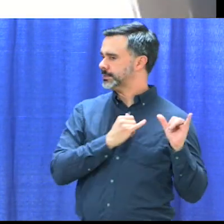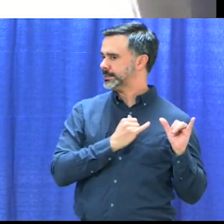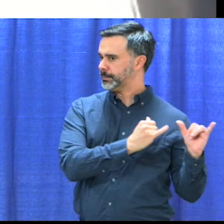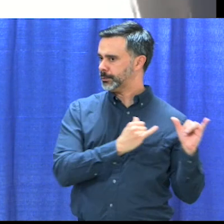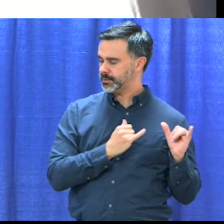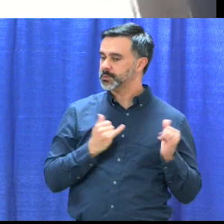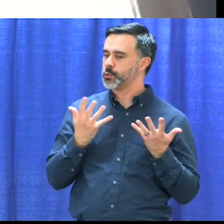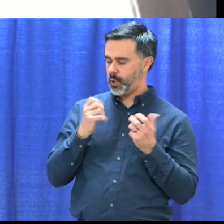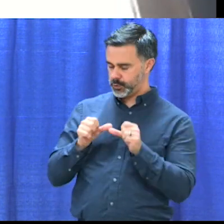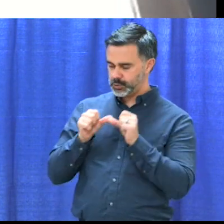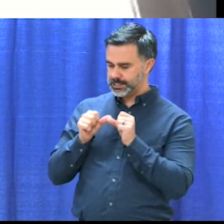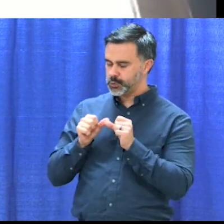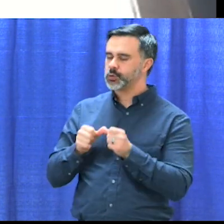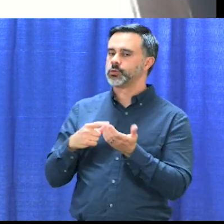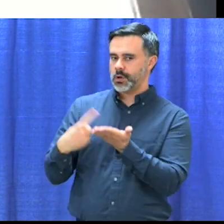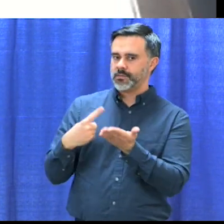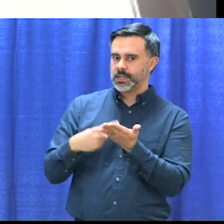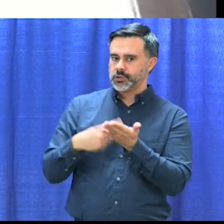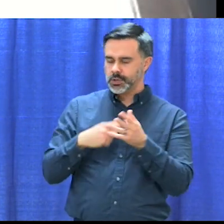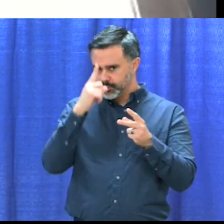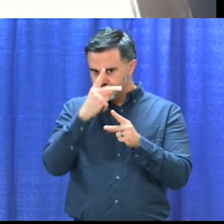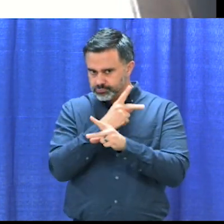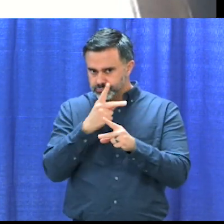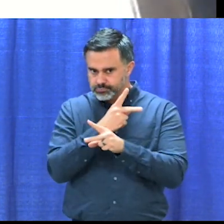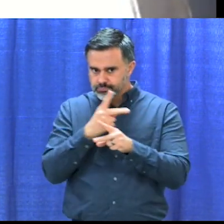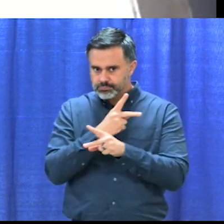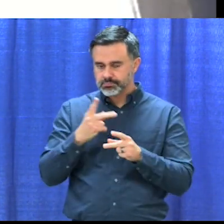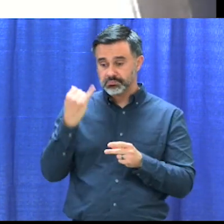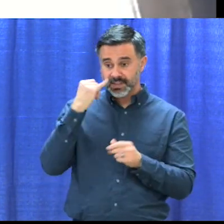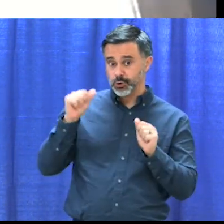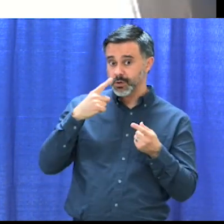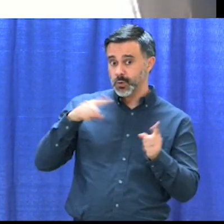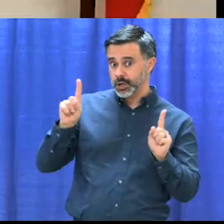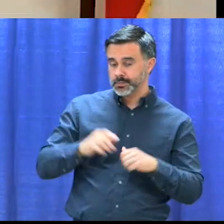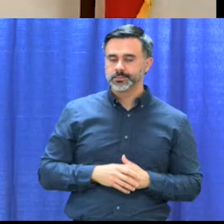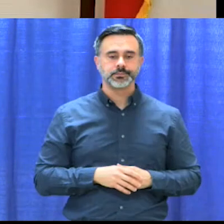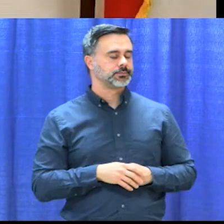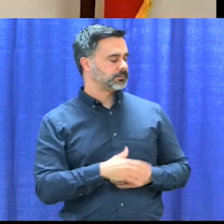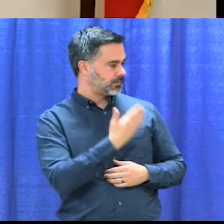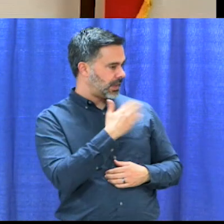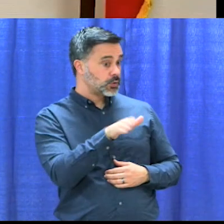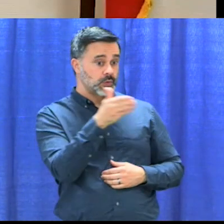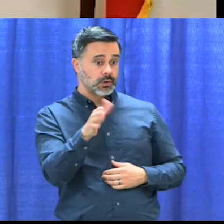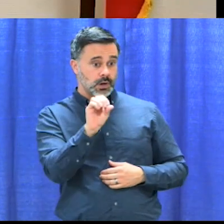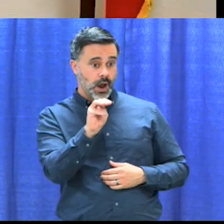love to continue the conversation and see if that could work. [Thurmond speaking] Thank you. For Comcast, Beth or Karima.